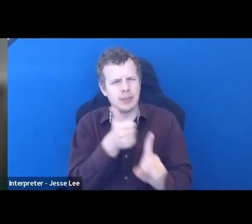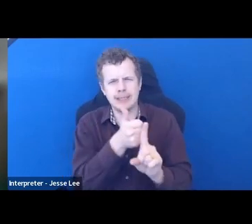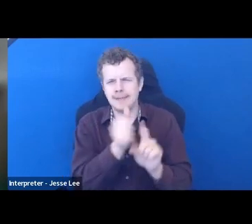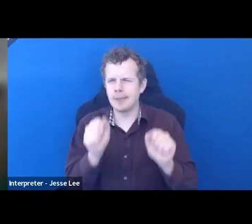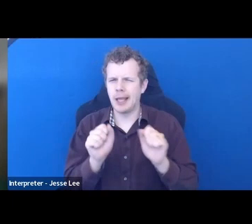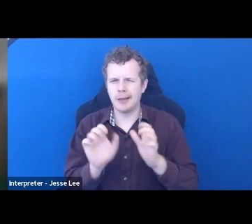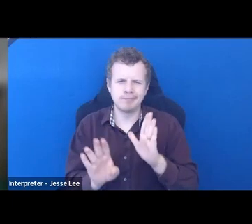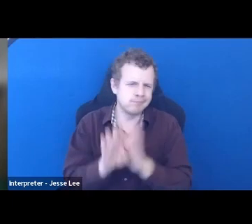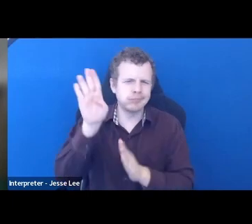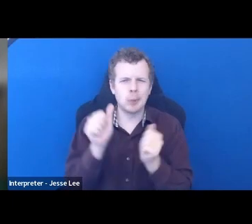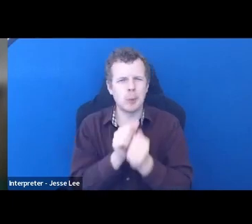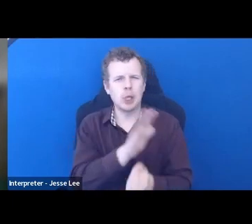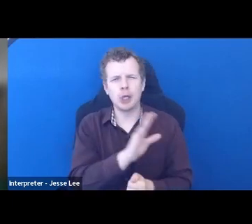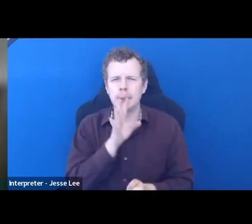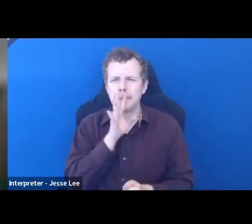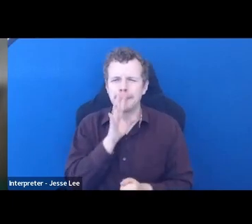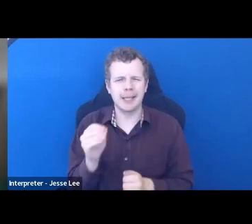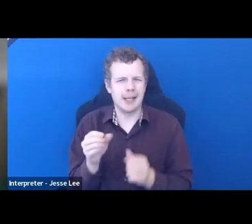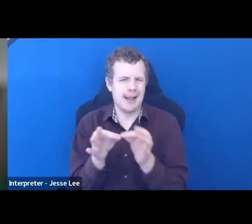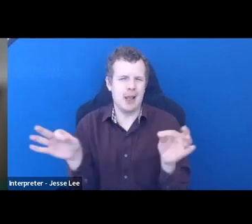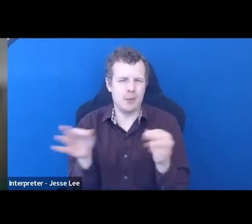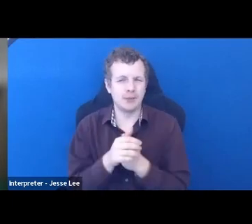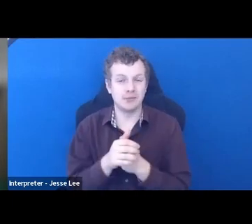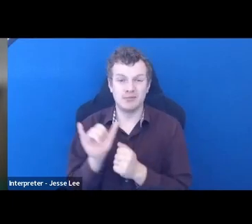So that was part of their motivation to pursue amplification.